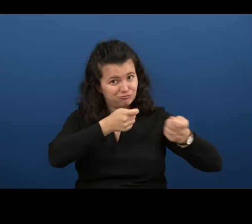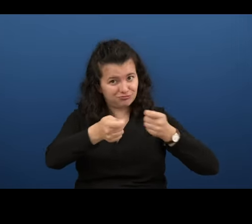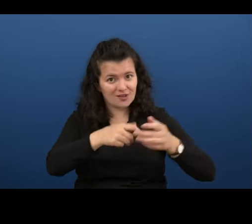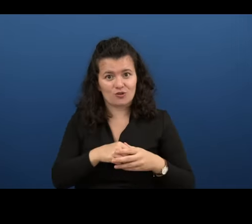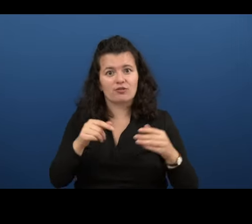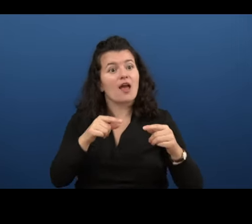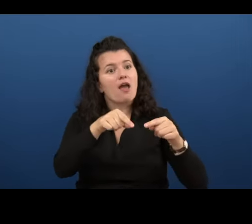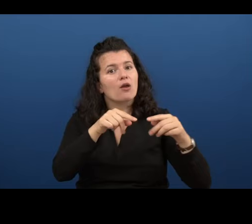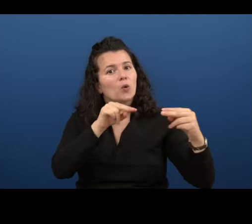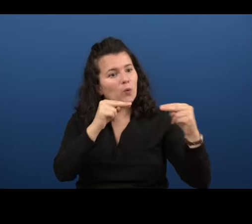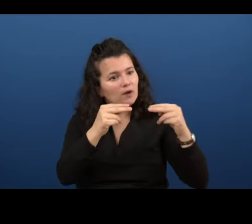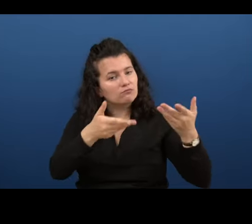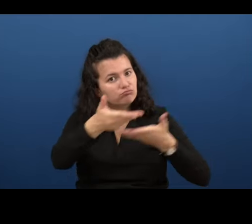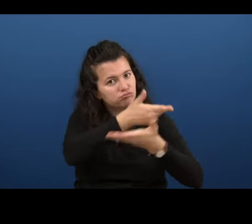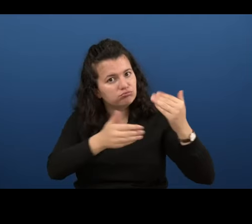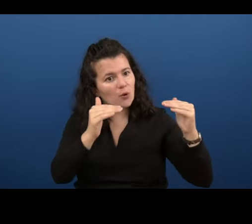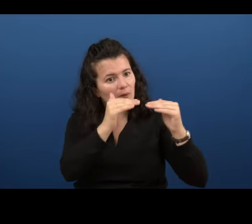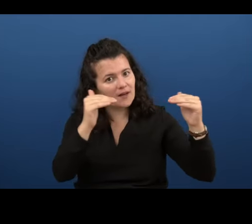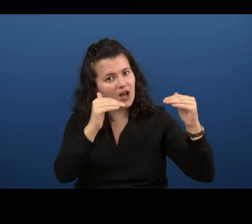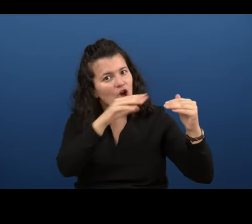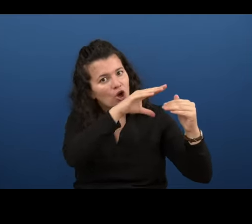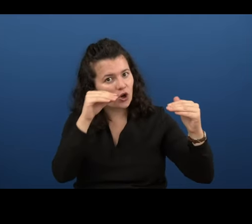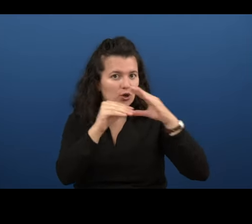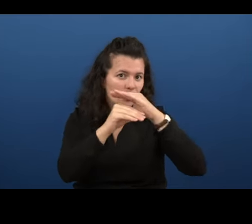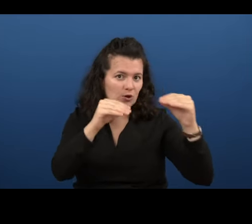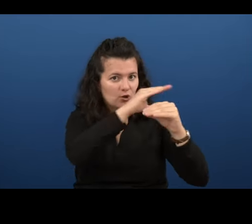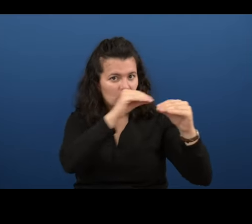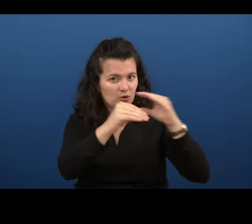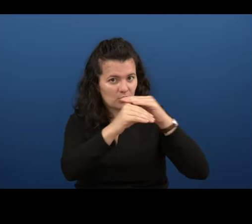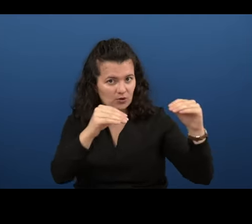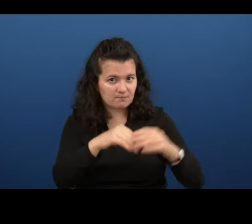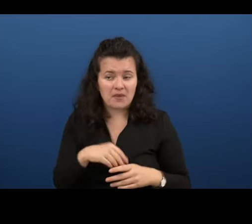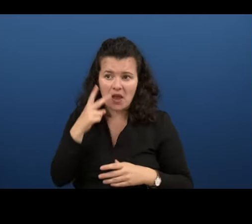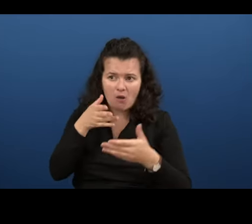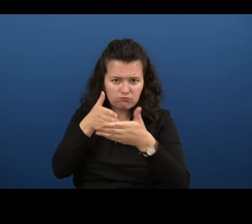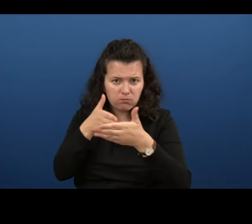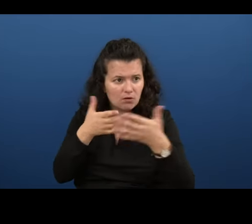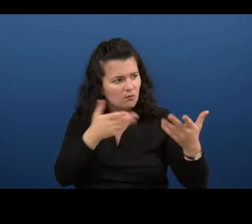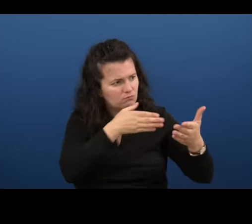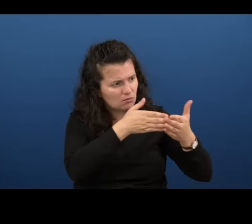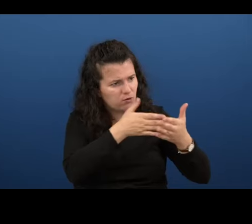we look at the challenges that face us, as well as opportunities and solutions in our